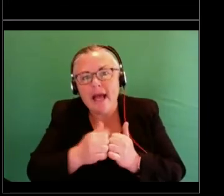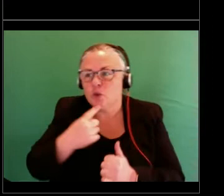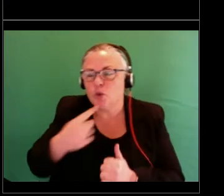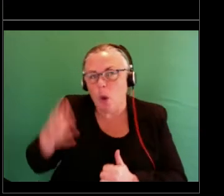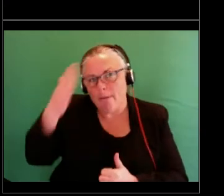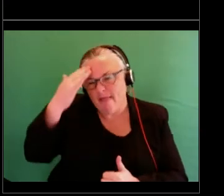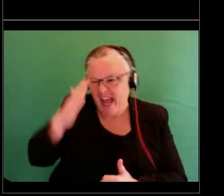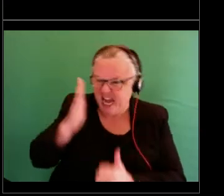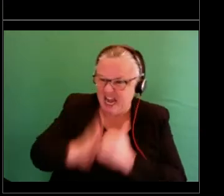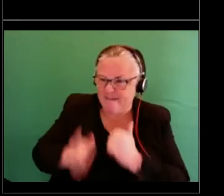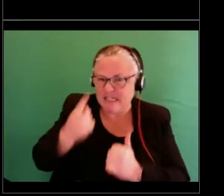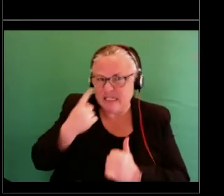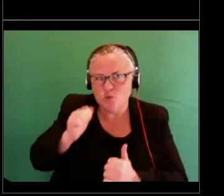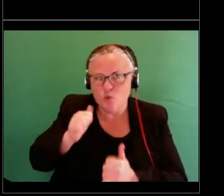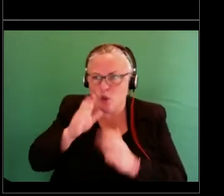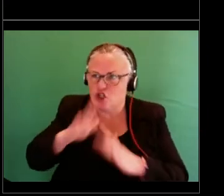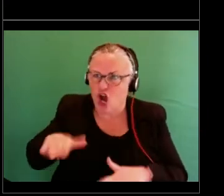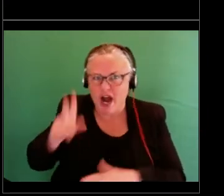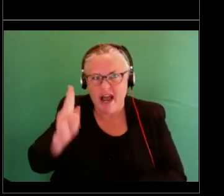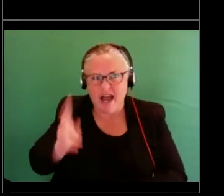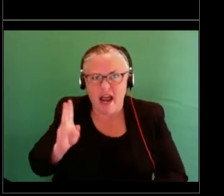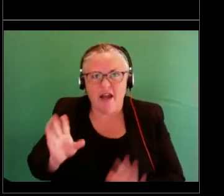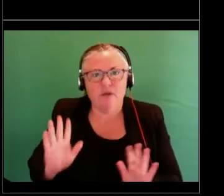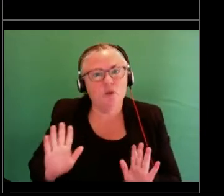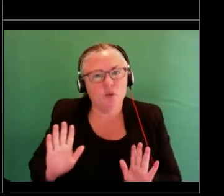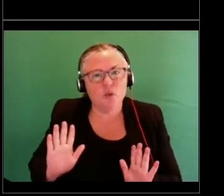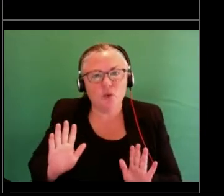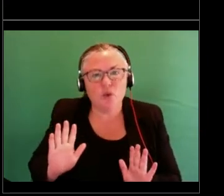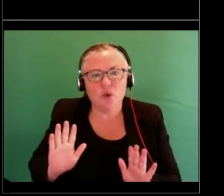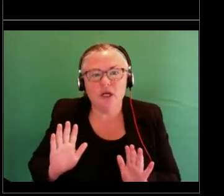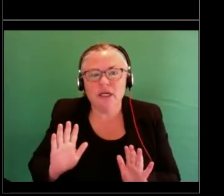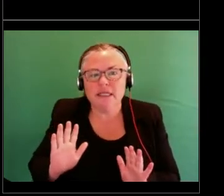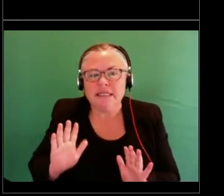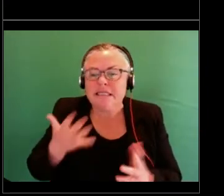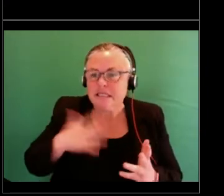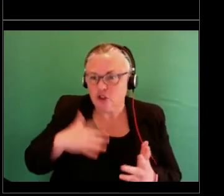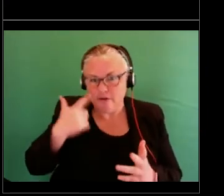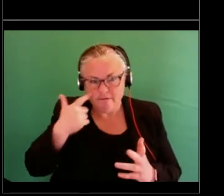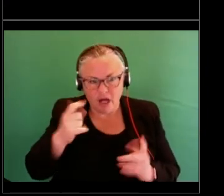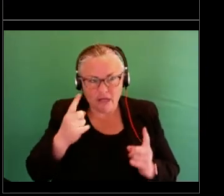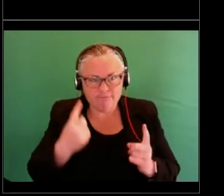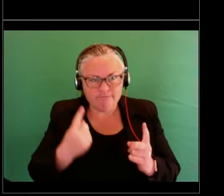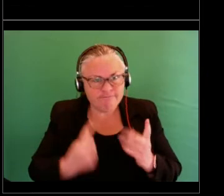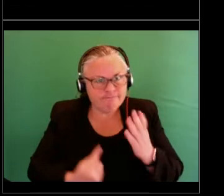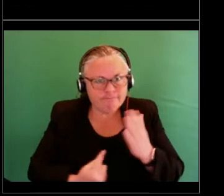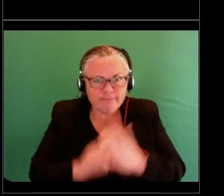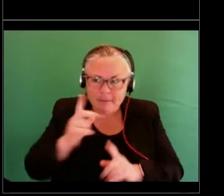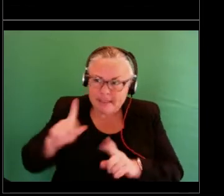Just a reminder that you do have a question, you don't feel it is appropriate to ask today, you can always email us.